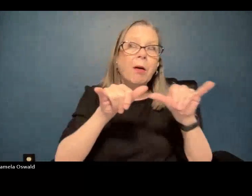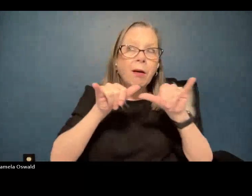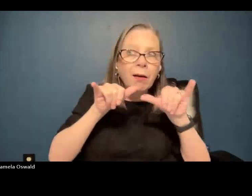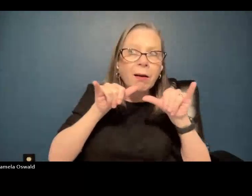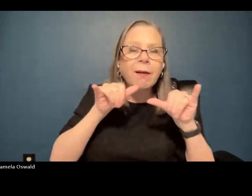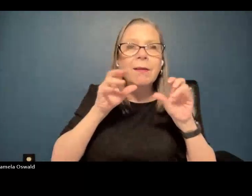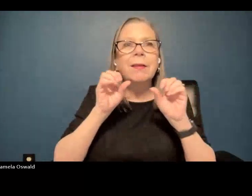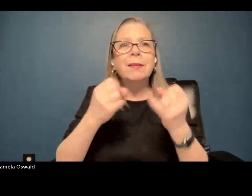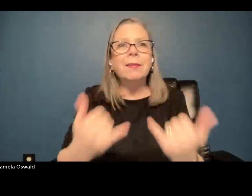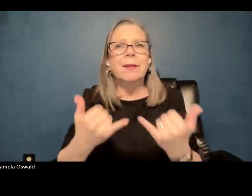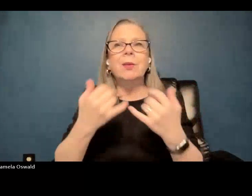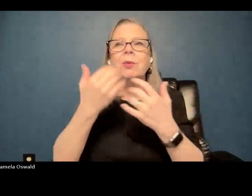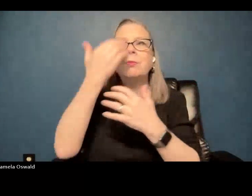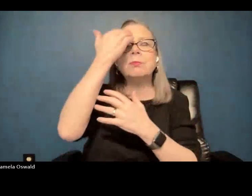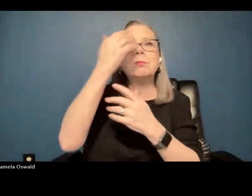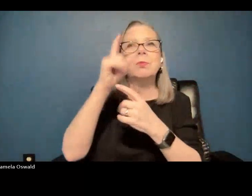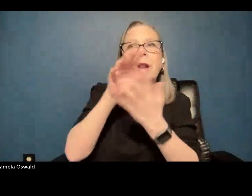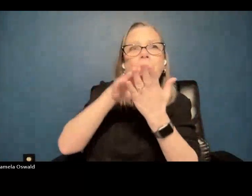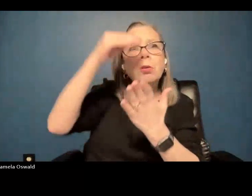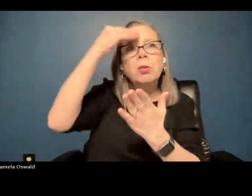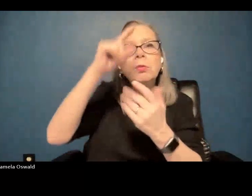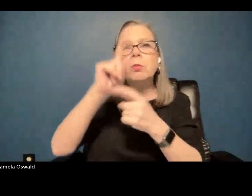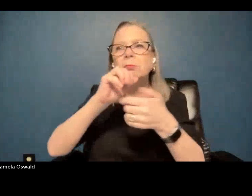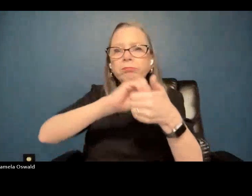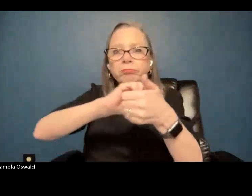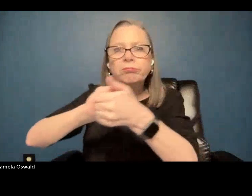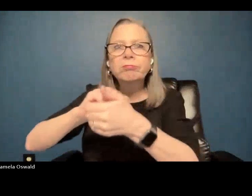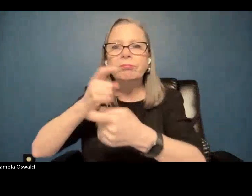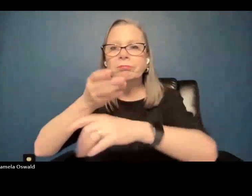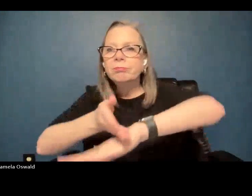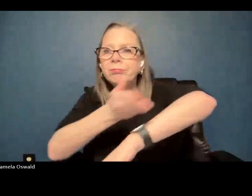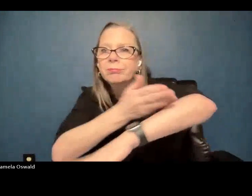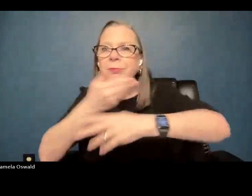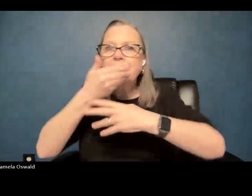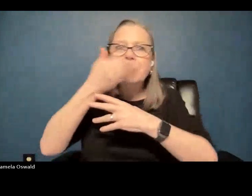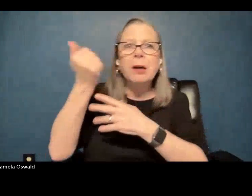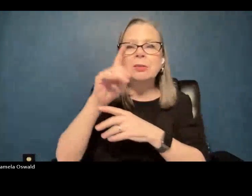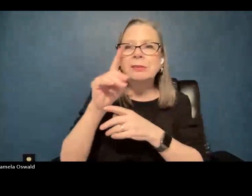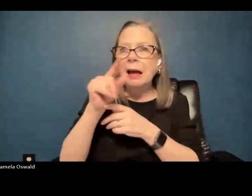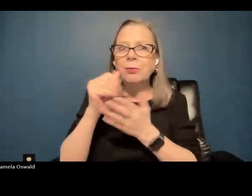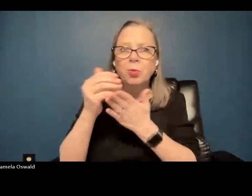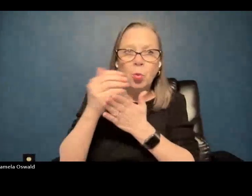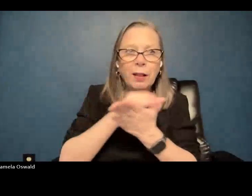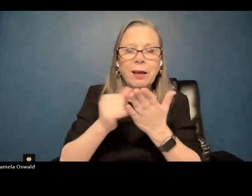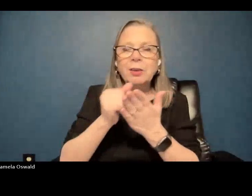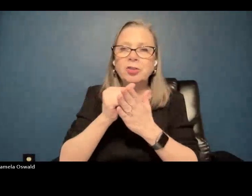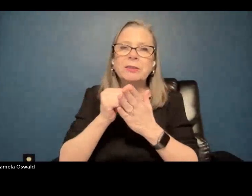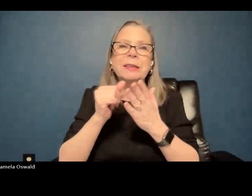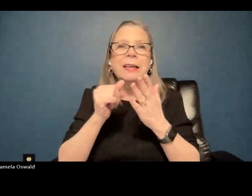And also this idea that improving and strengthening data collection is a journey and not a destination, I think will resonate with everyone in